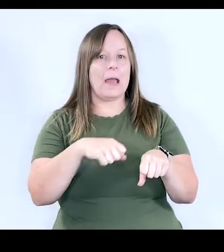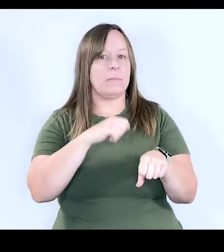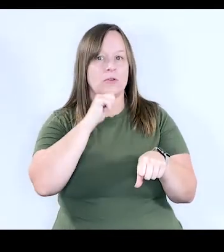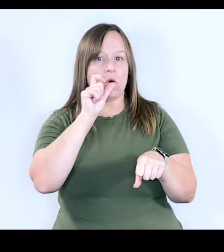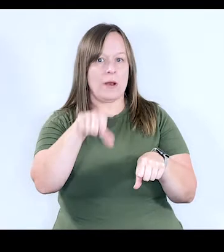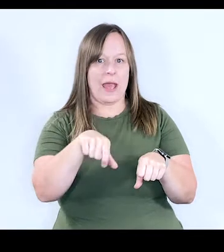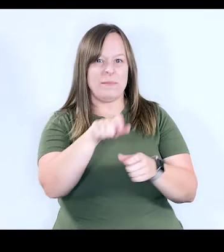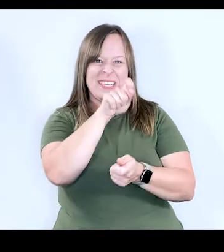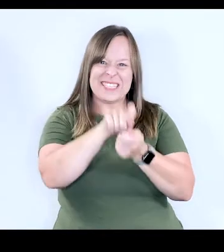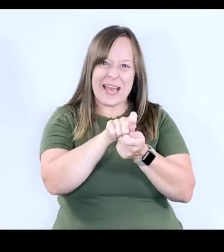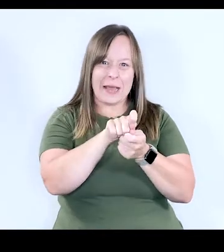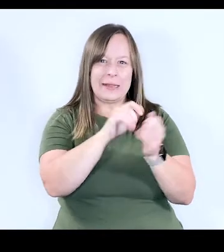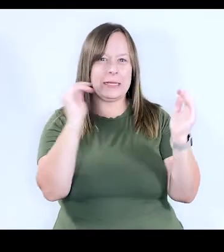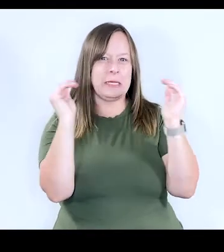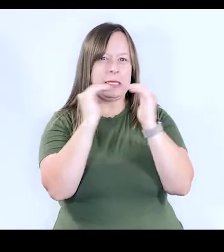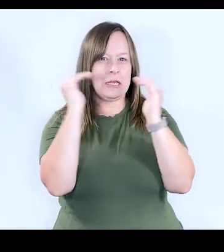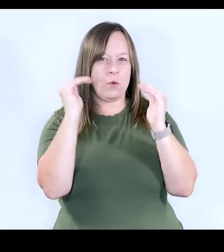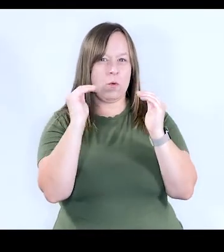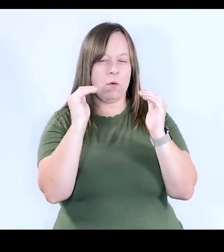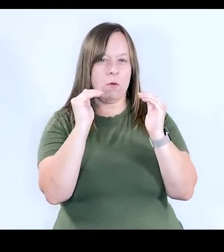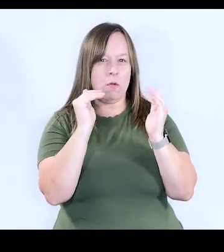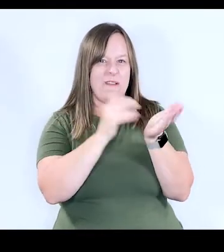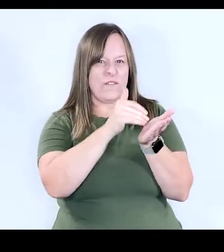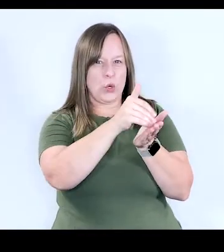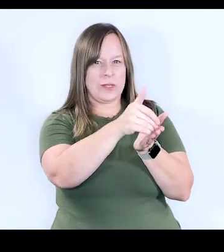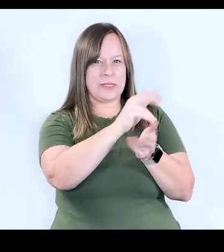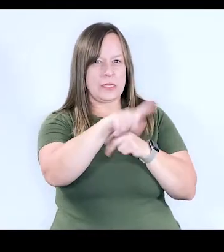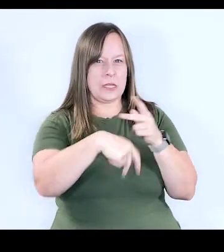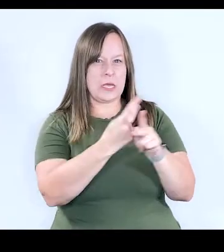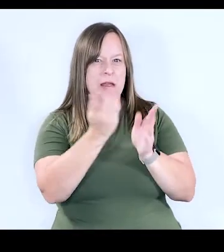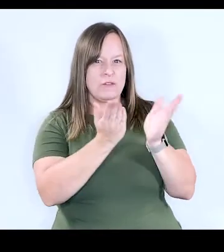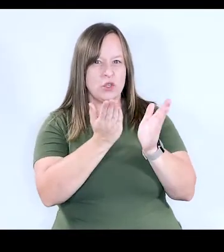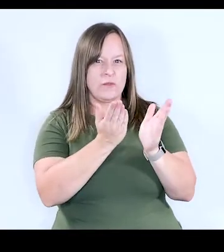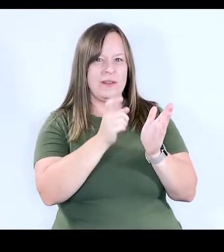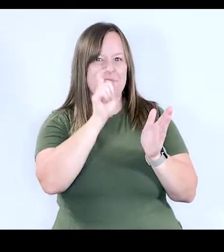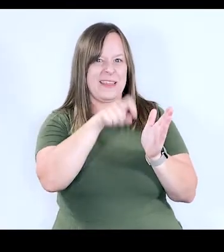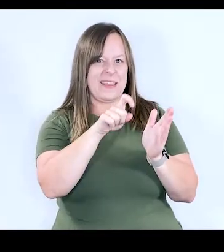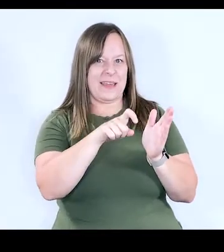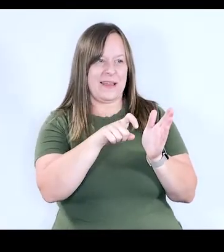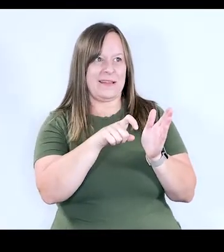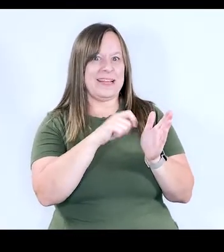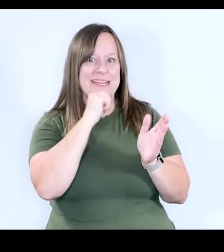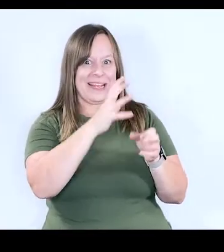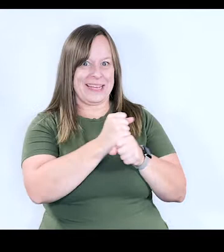be exactly equal to the frequency and type of services that were not provided.